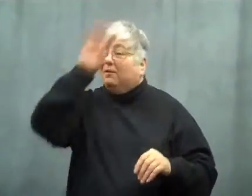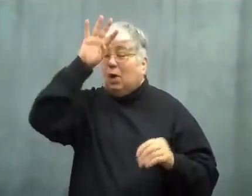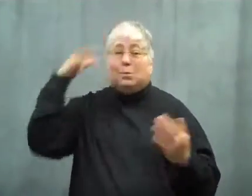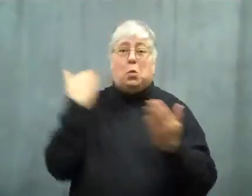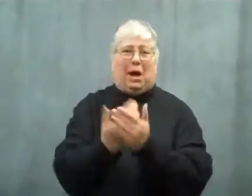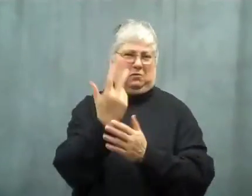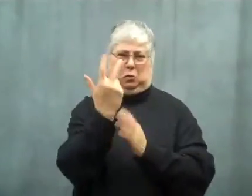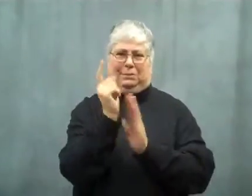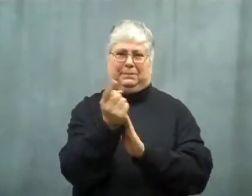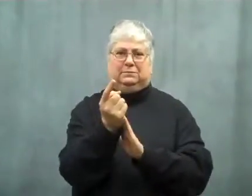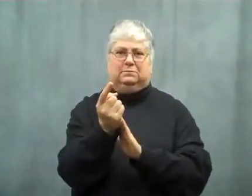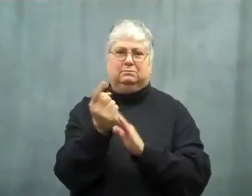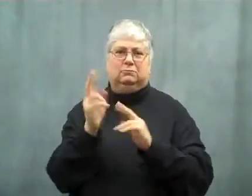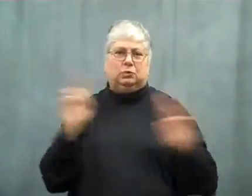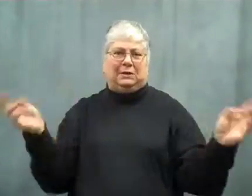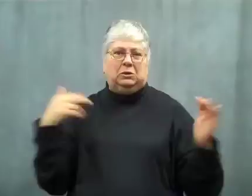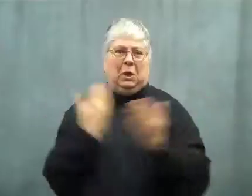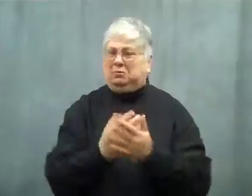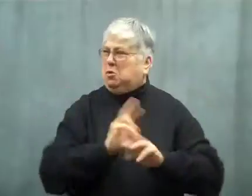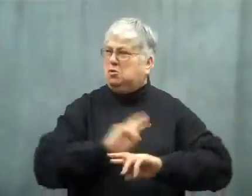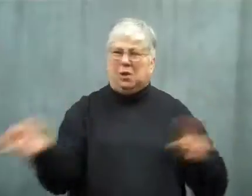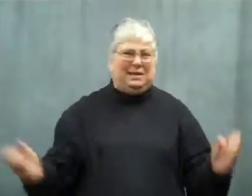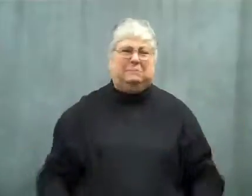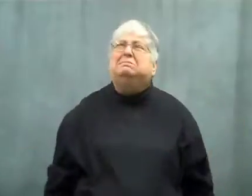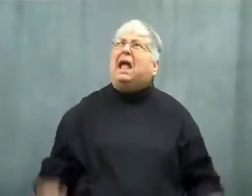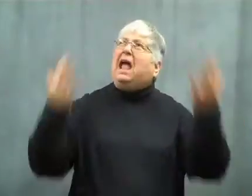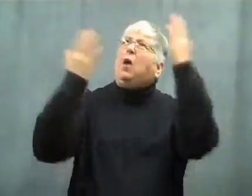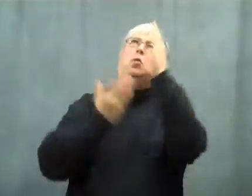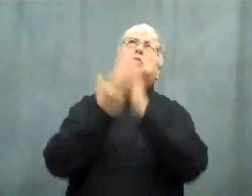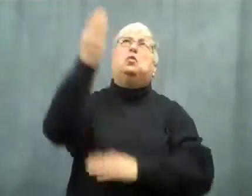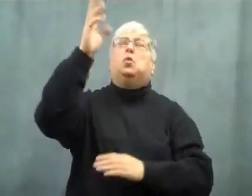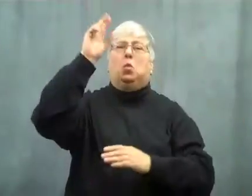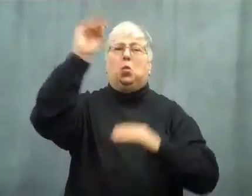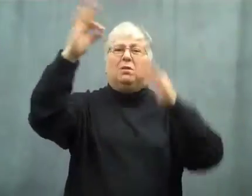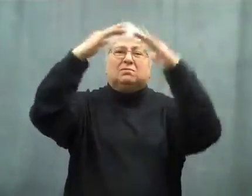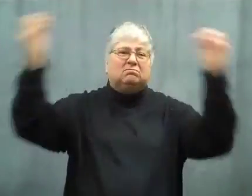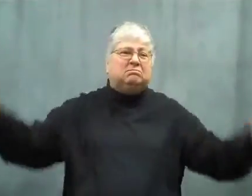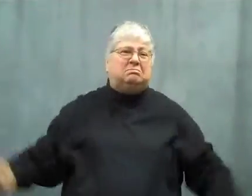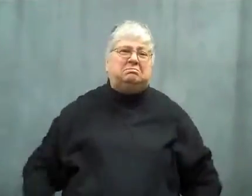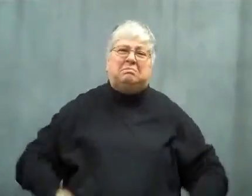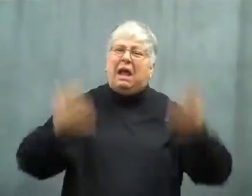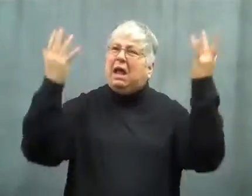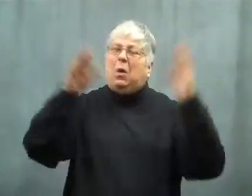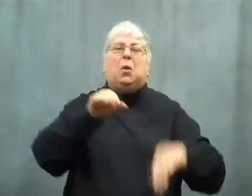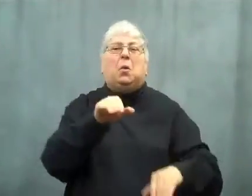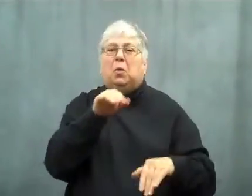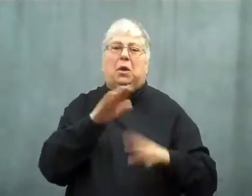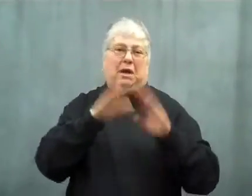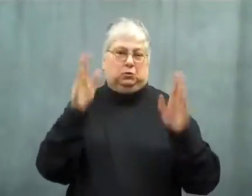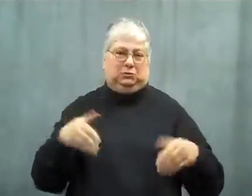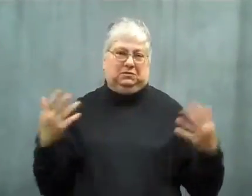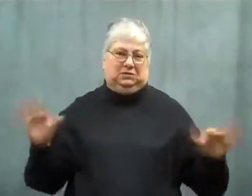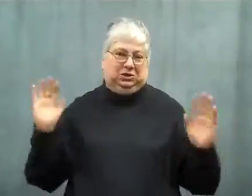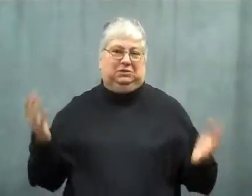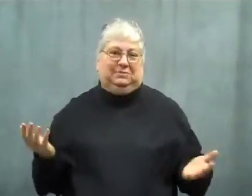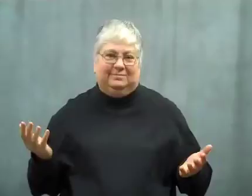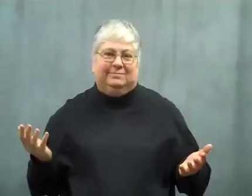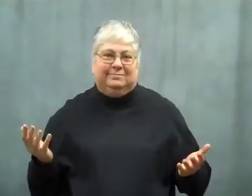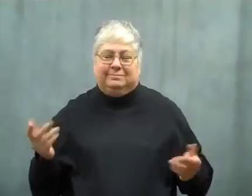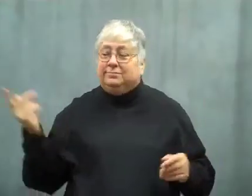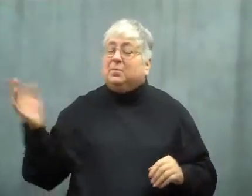The fire department arrived within three minutes,